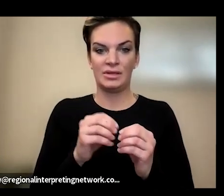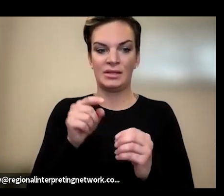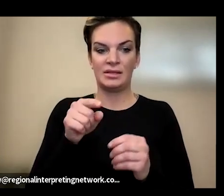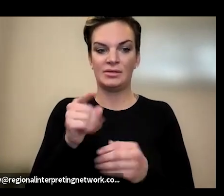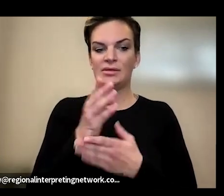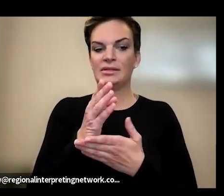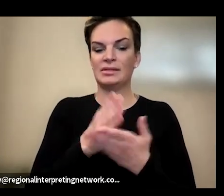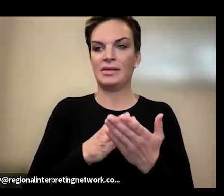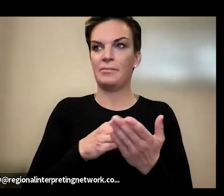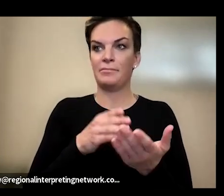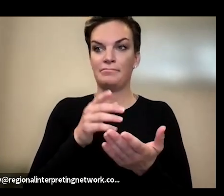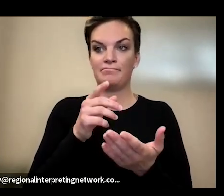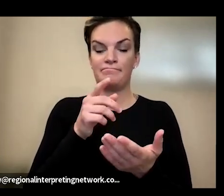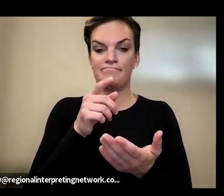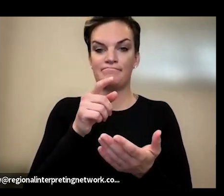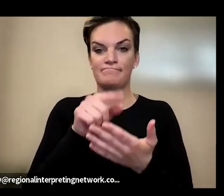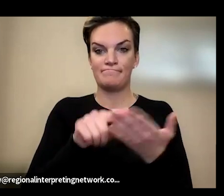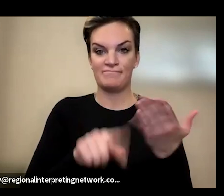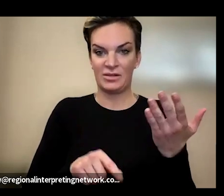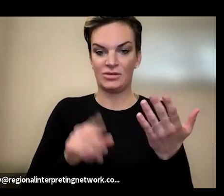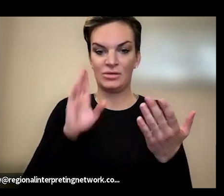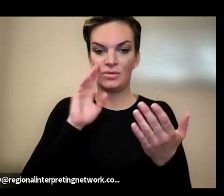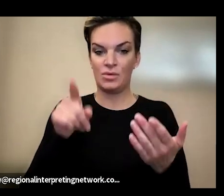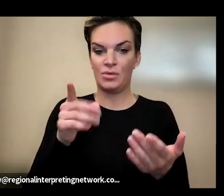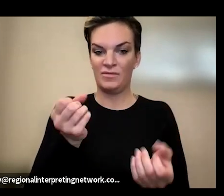right, that living with an autoimmune disease. I know a few of you in the chat are